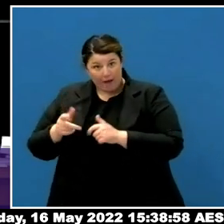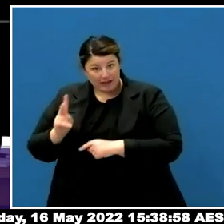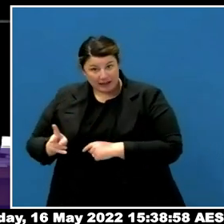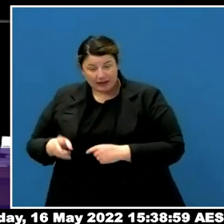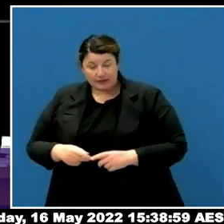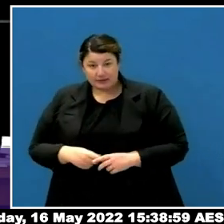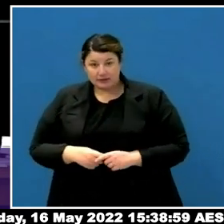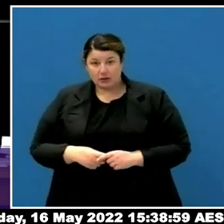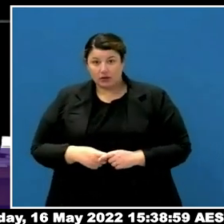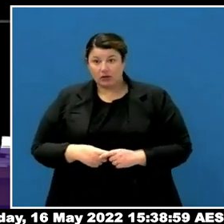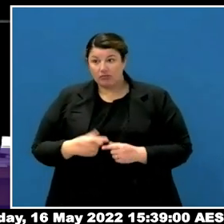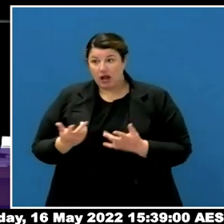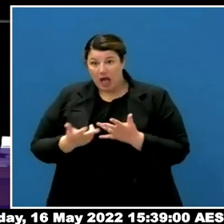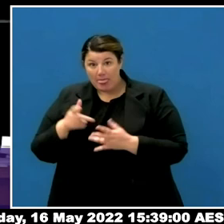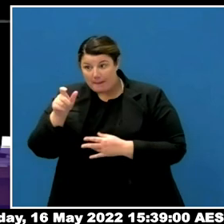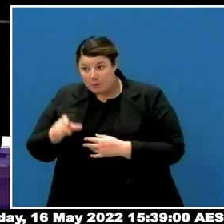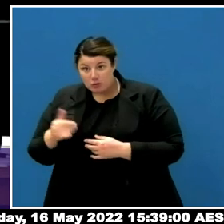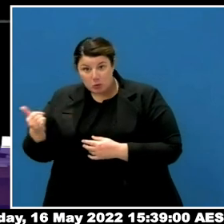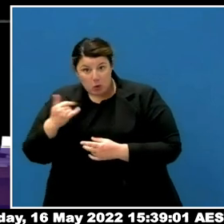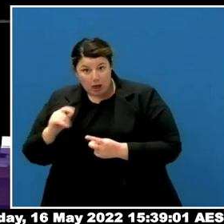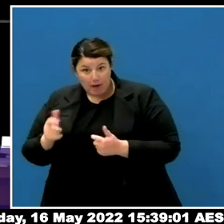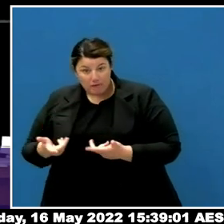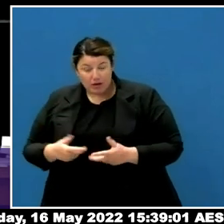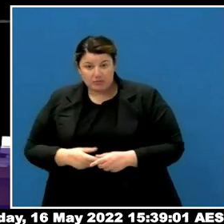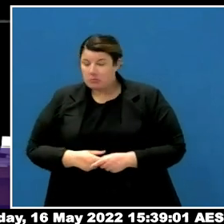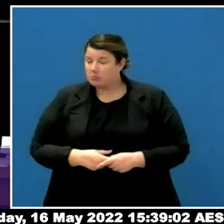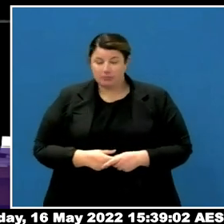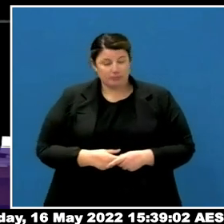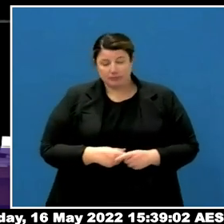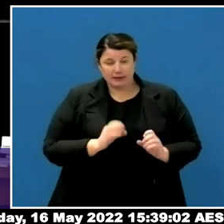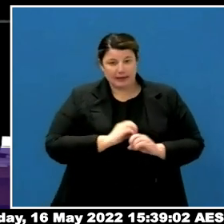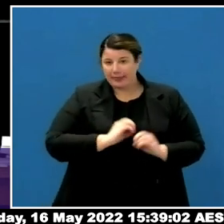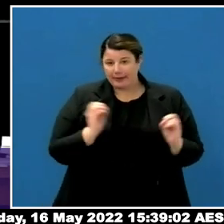No. No. MR FOGARTY: You attended - I withdraw that.